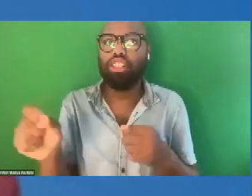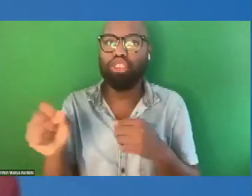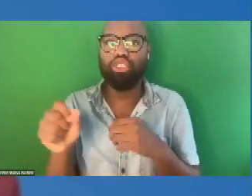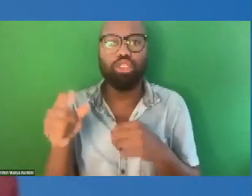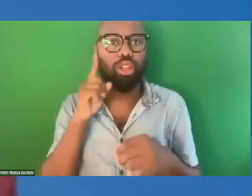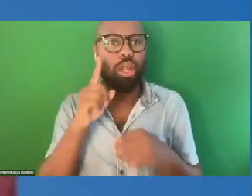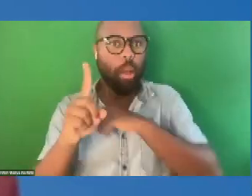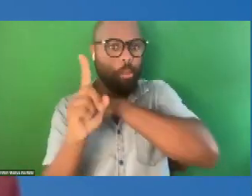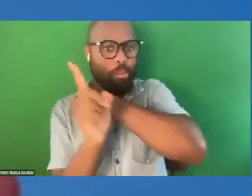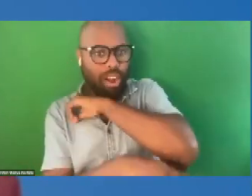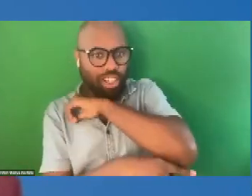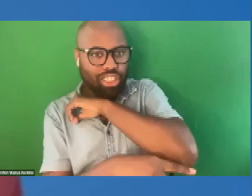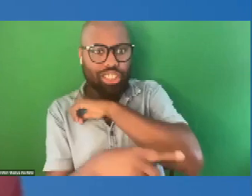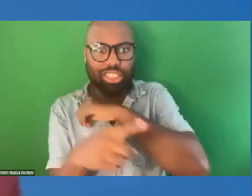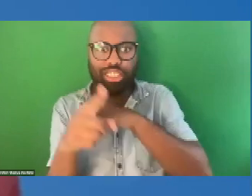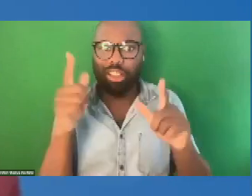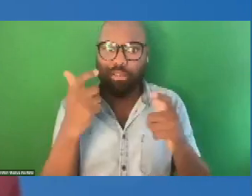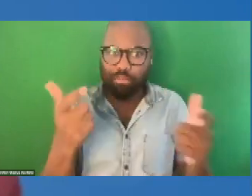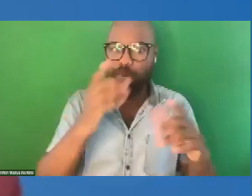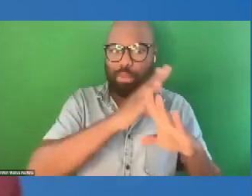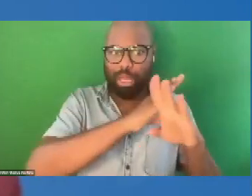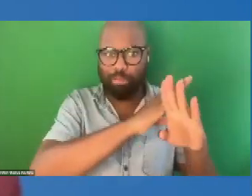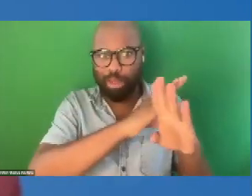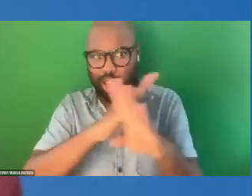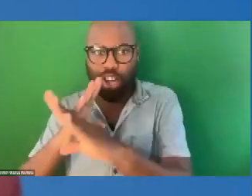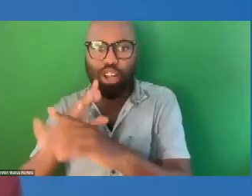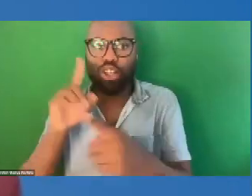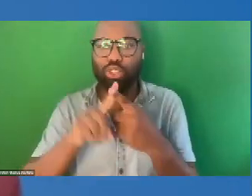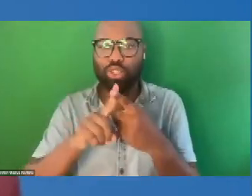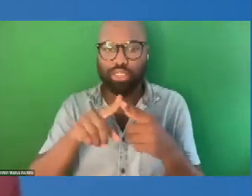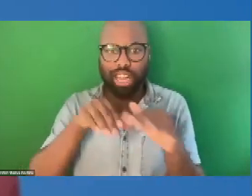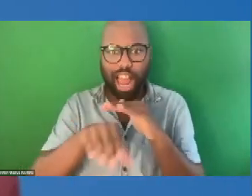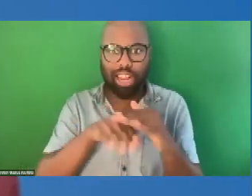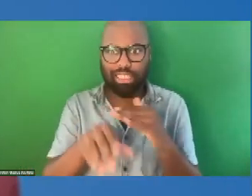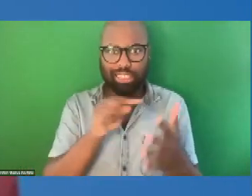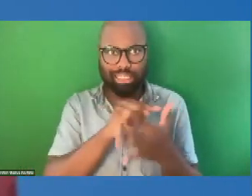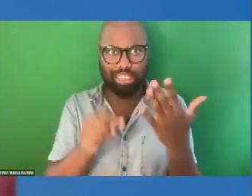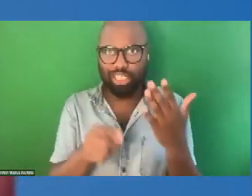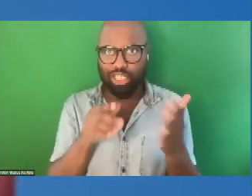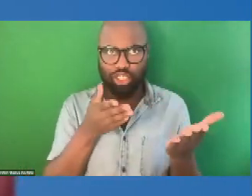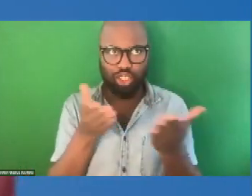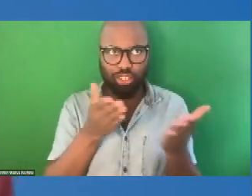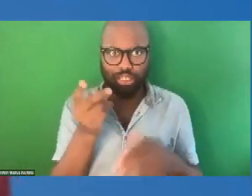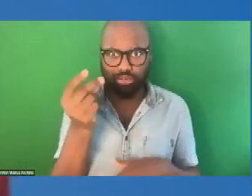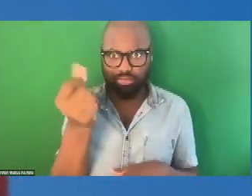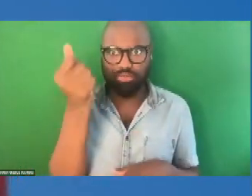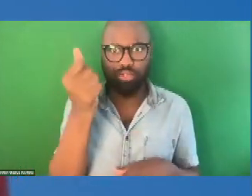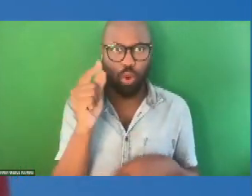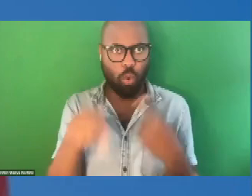to their accessing these services right away when they need them.